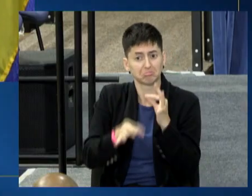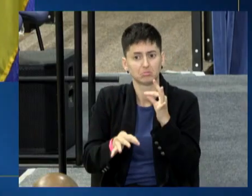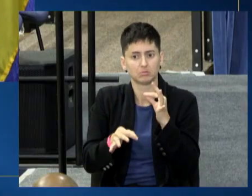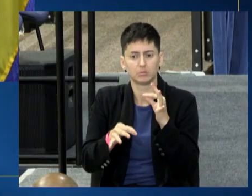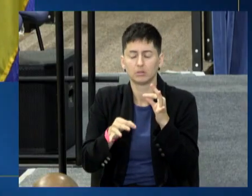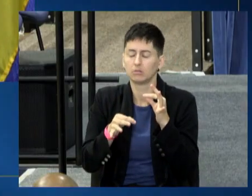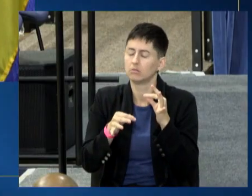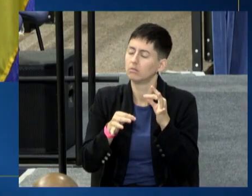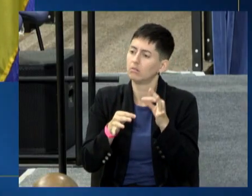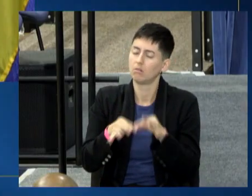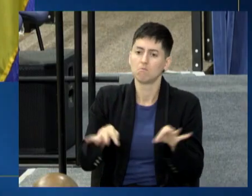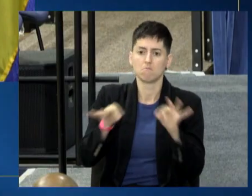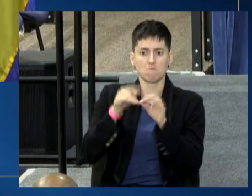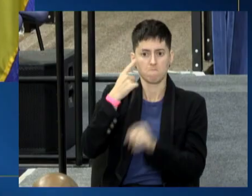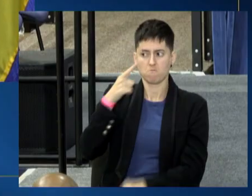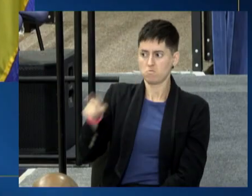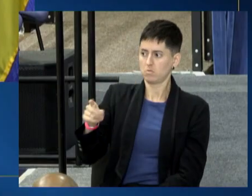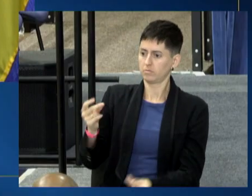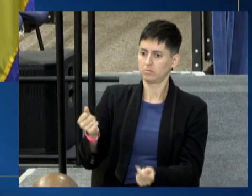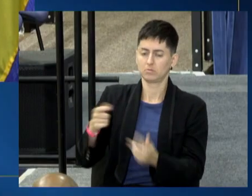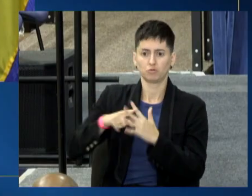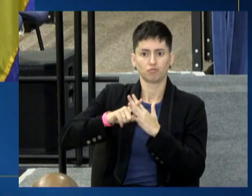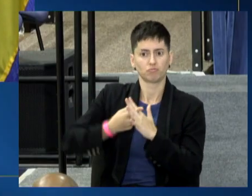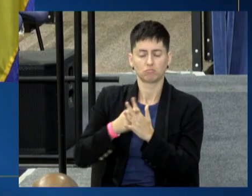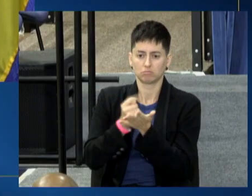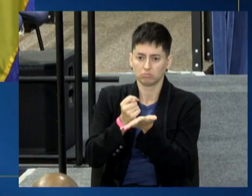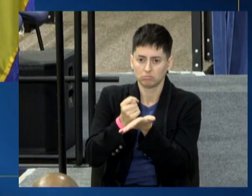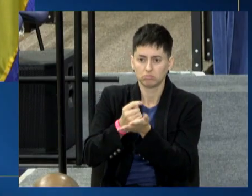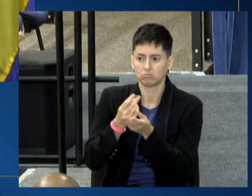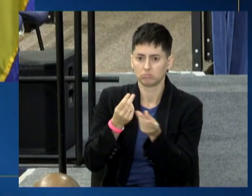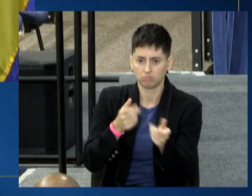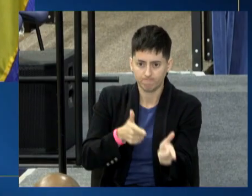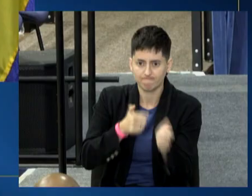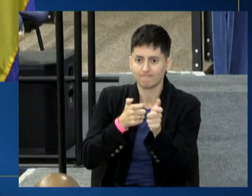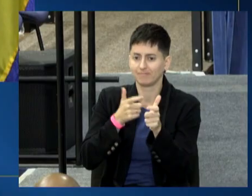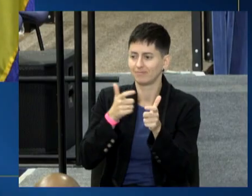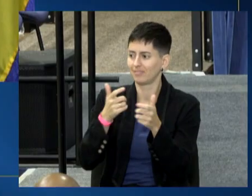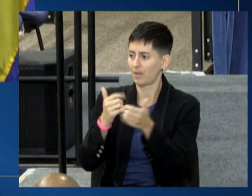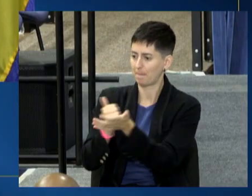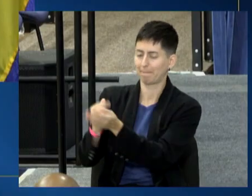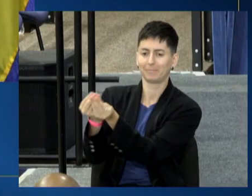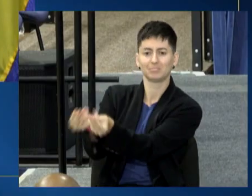started on treatment faster so that we could cure him of his cancer. And this